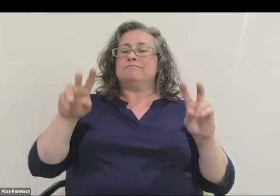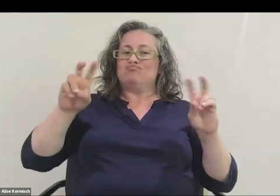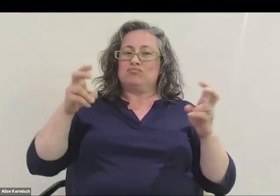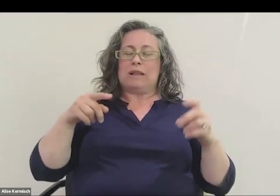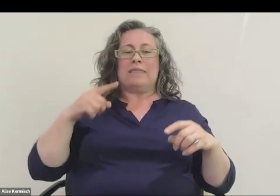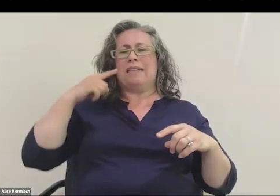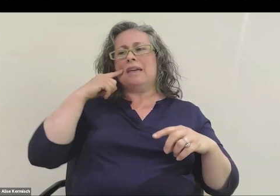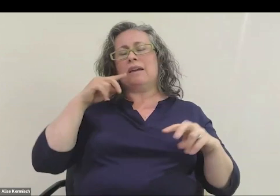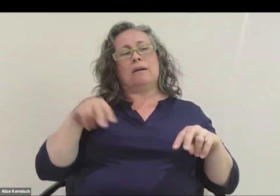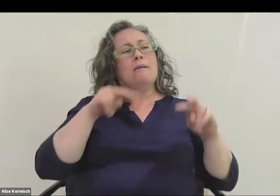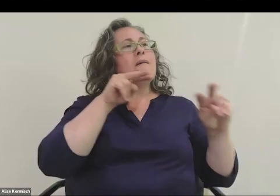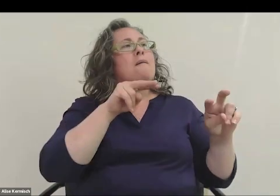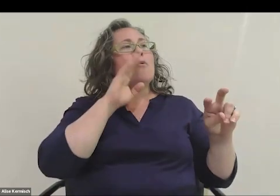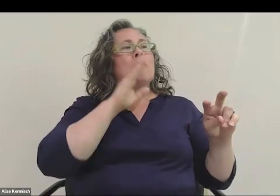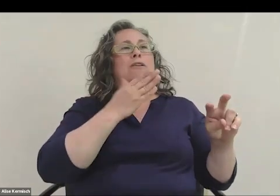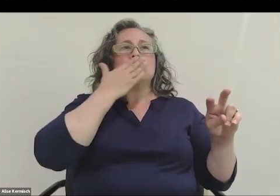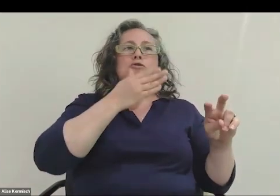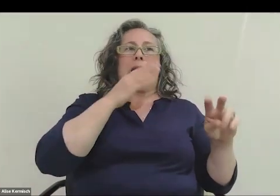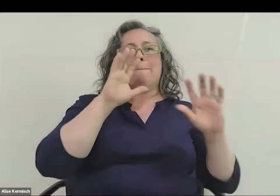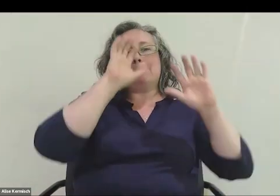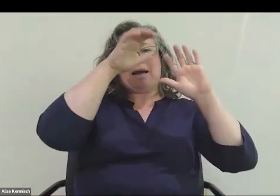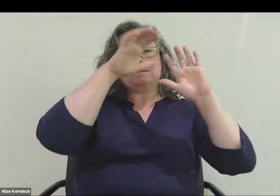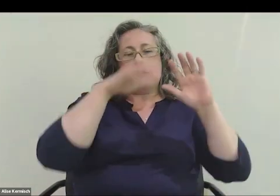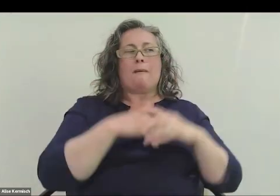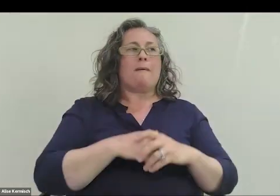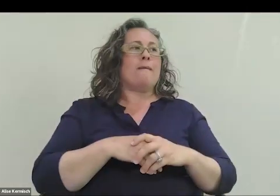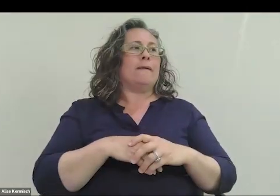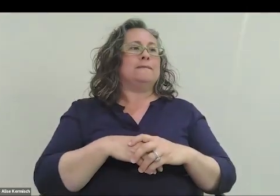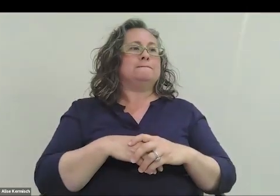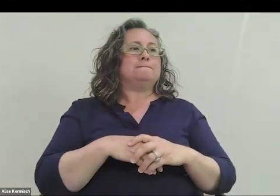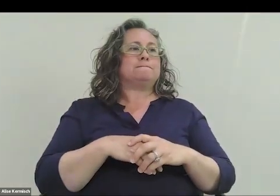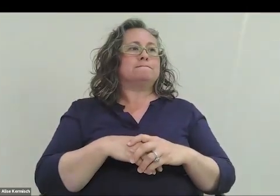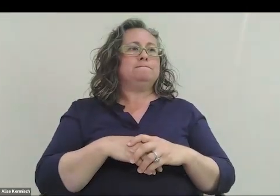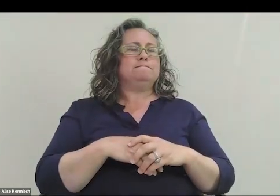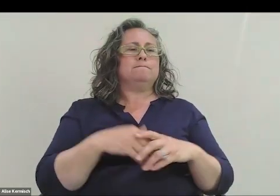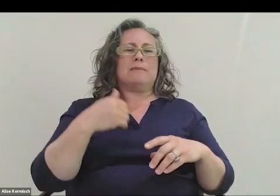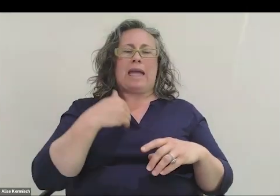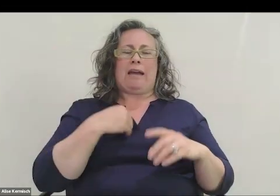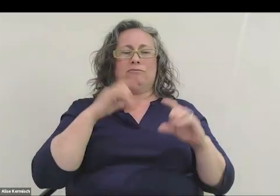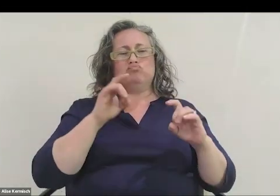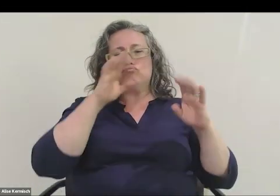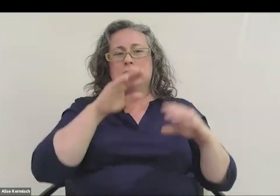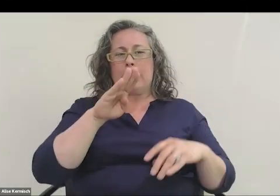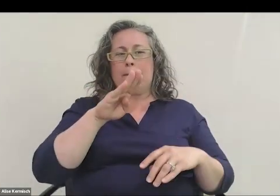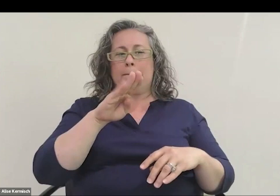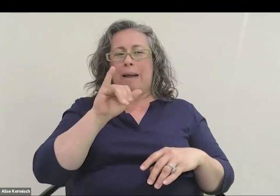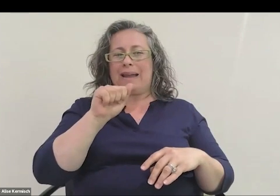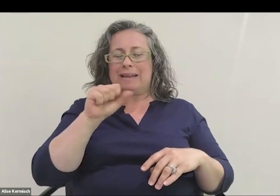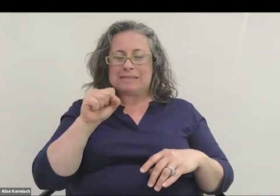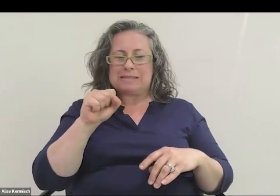really good at basketball. They have all of these terrible biases about tall black men that get played out on him.